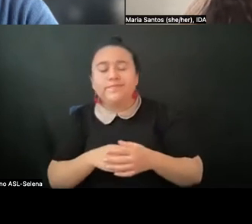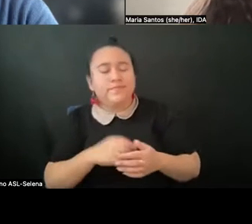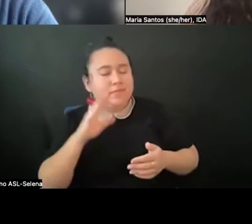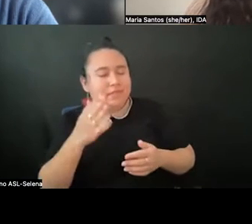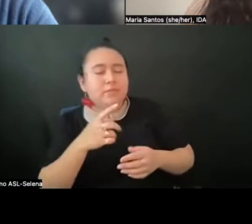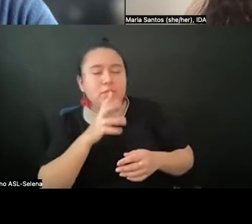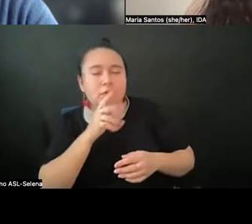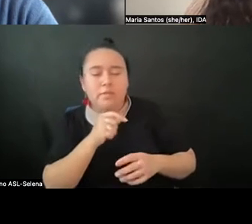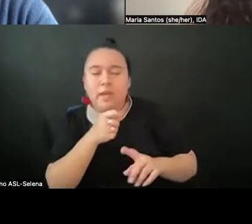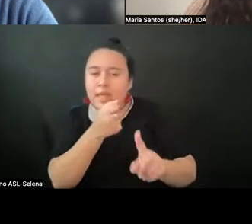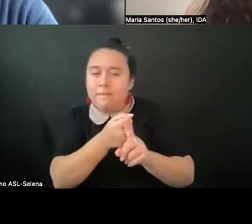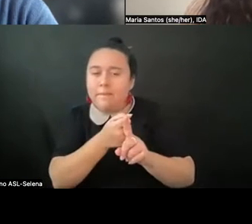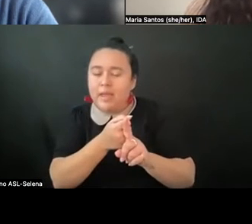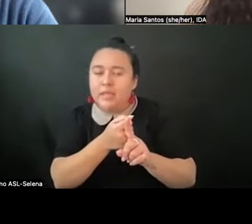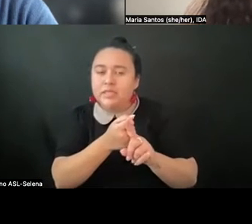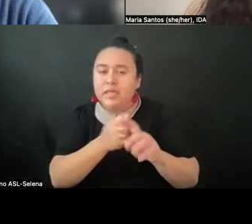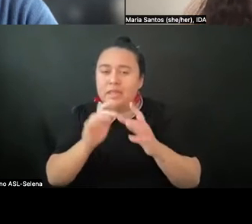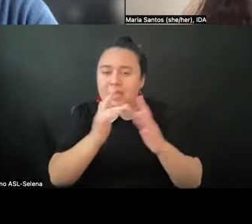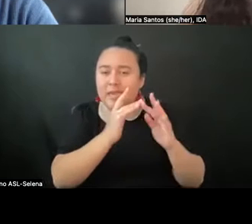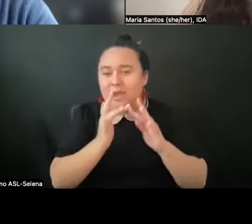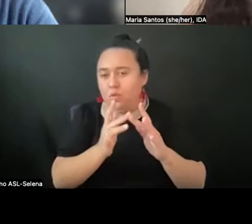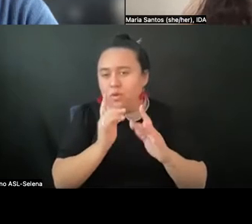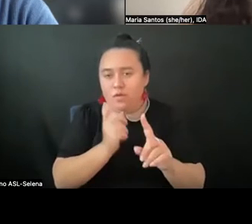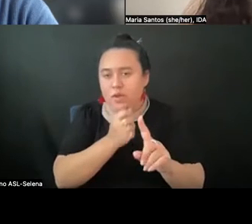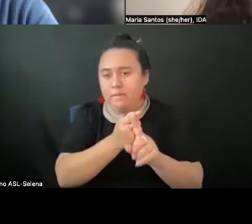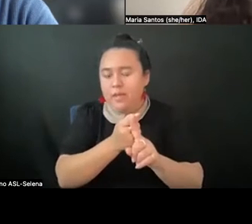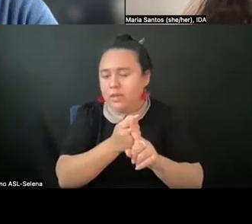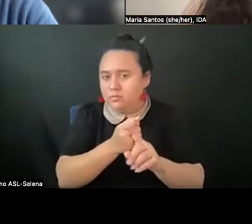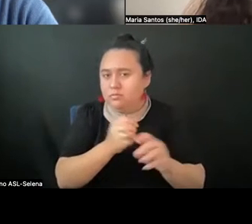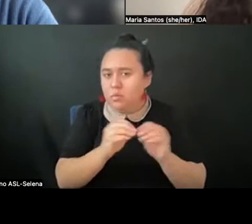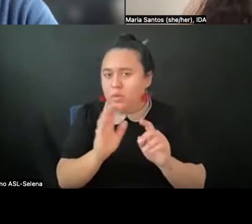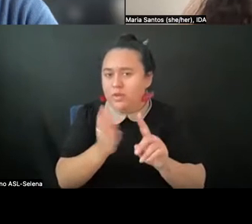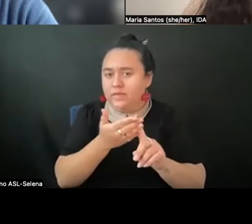The bigger network that you have already set up for impact, the more convincing kind of the plan is